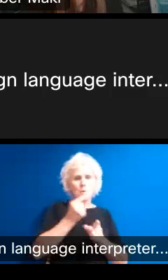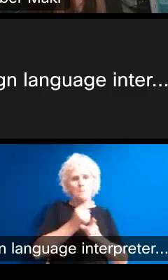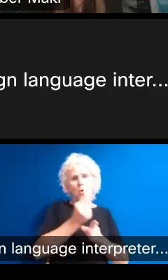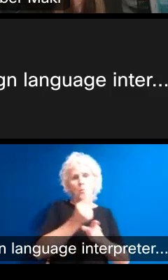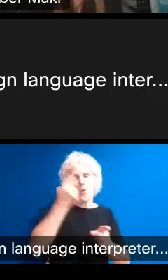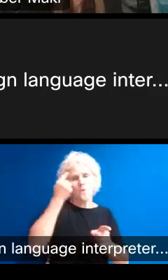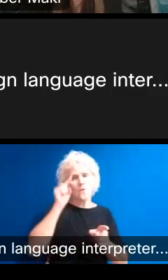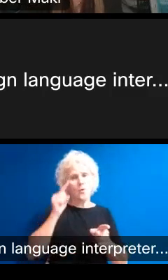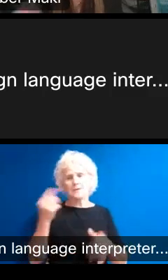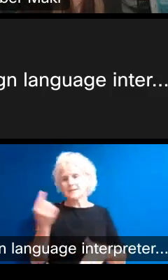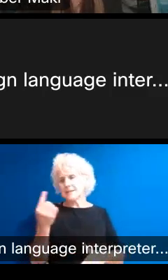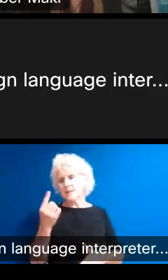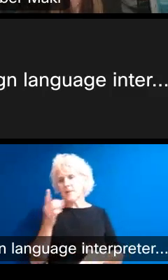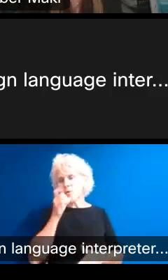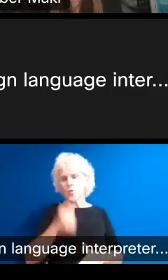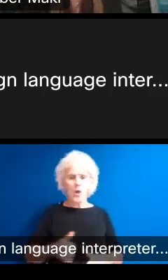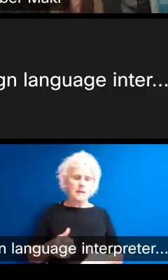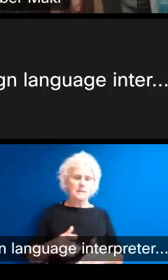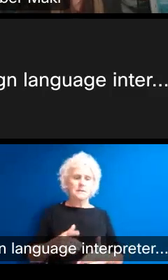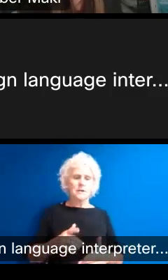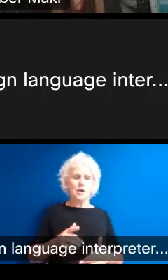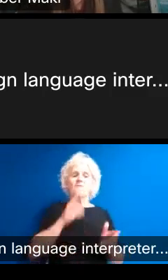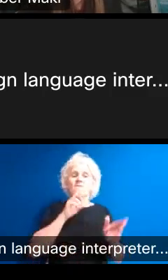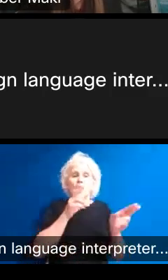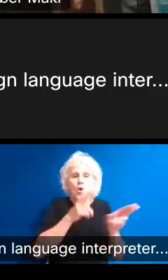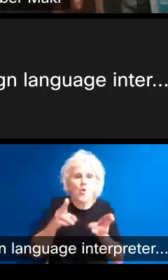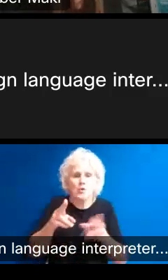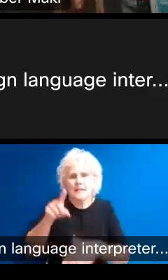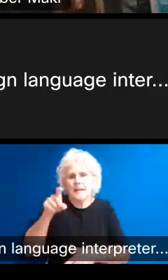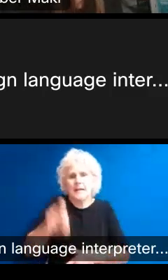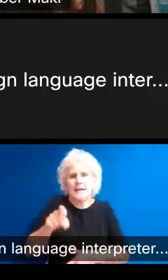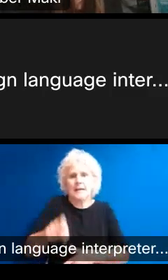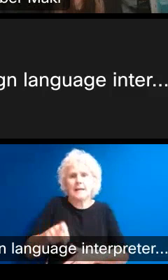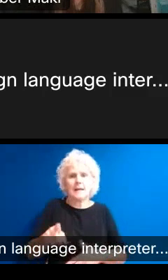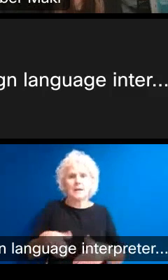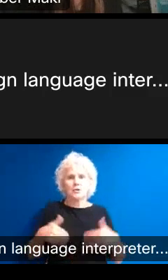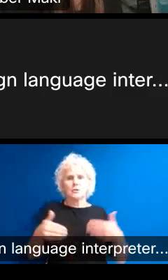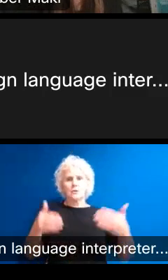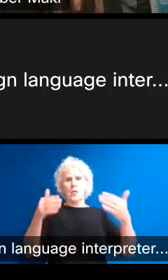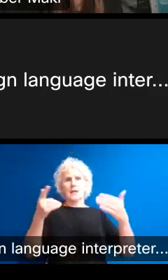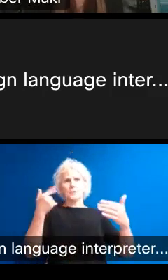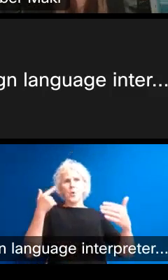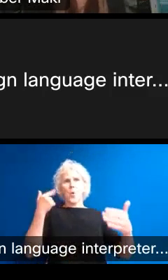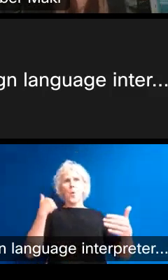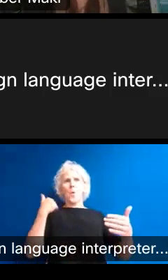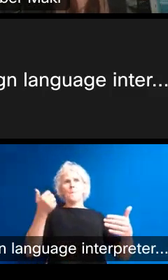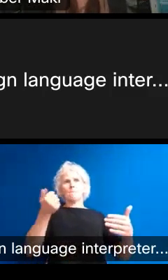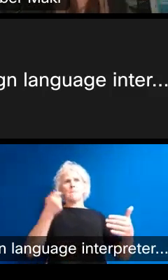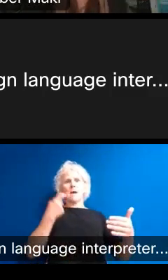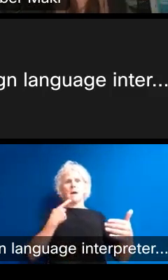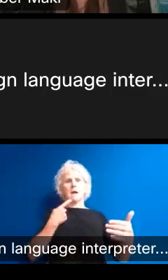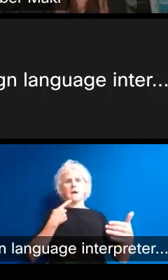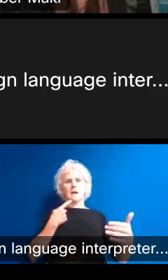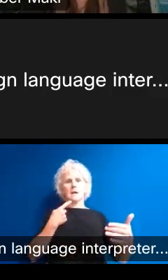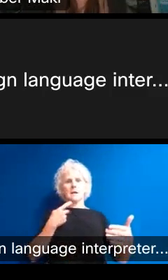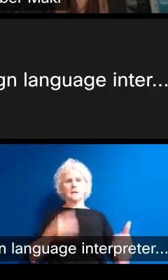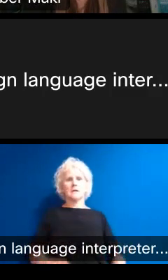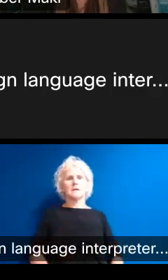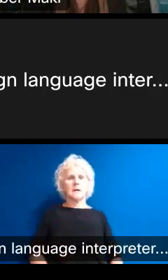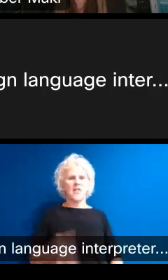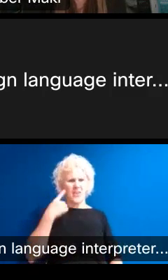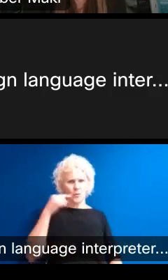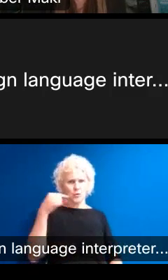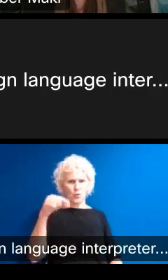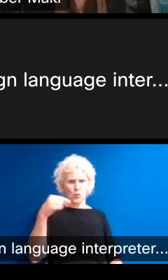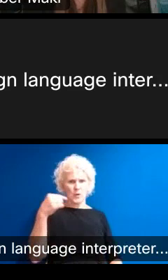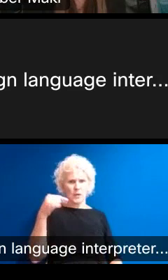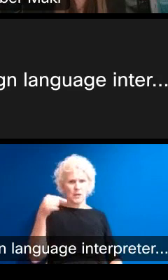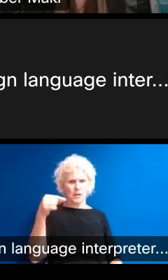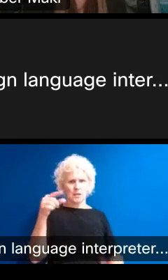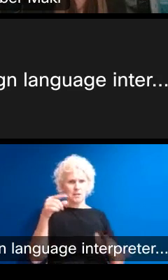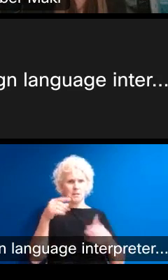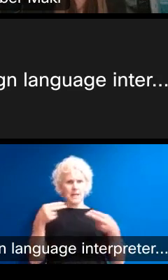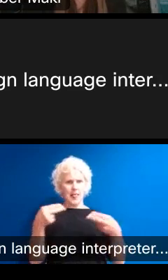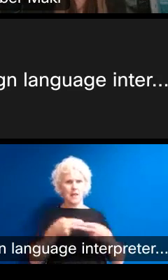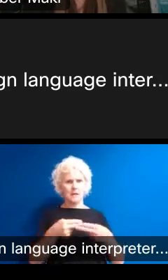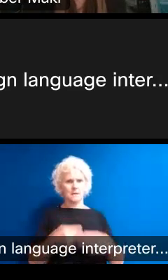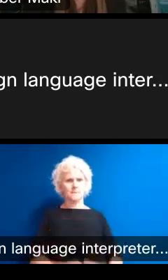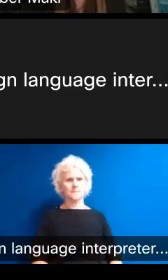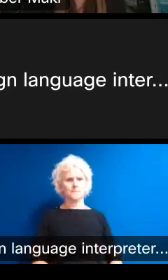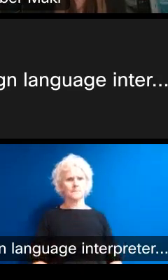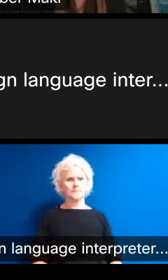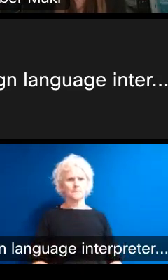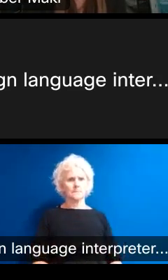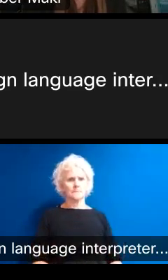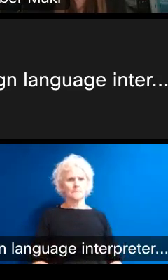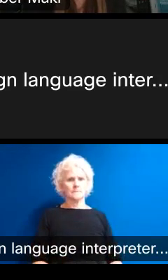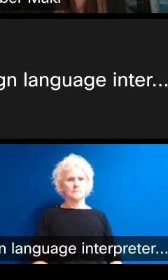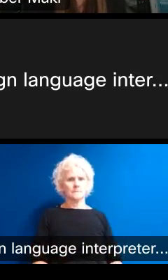at a significant need or an urgent need. So, let's jump back to I think it's a green slide.